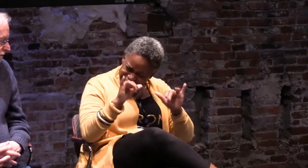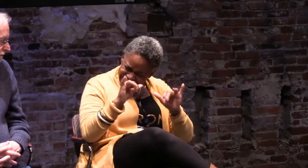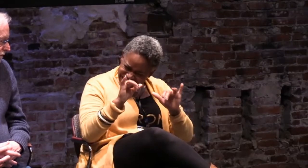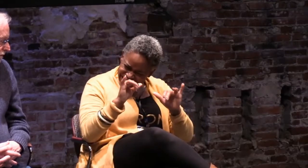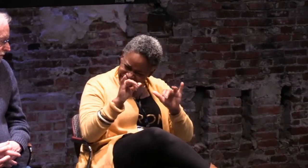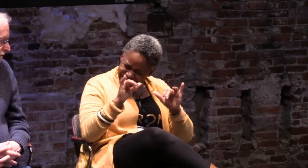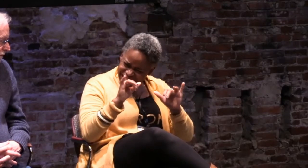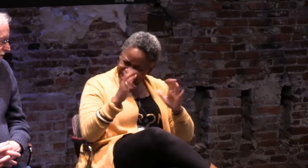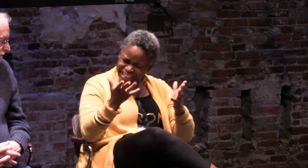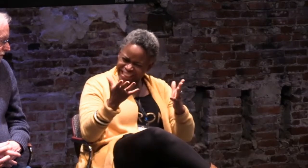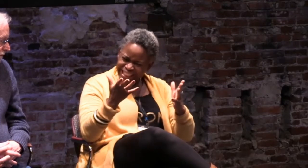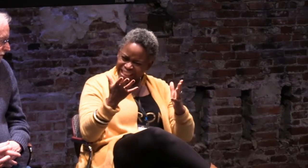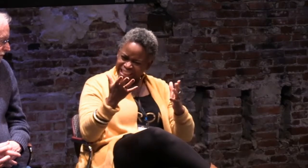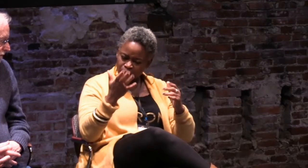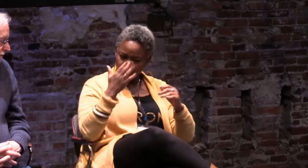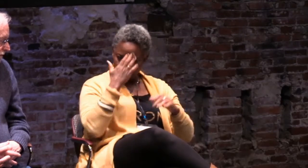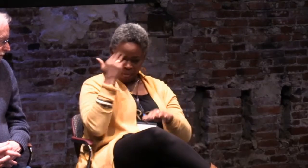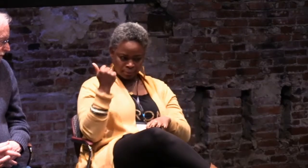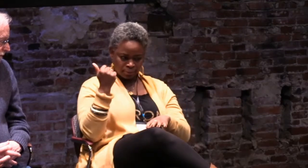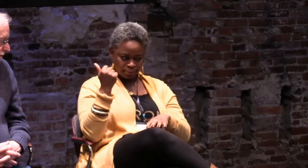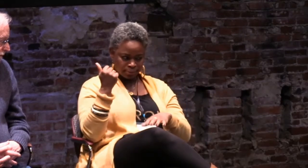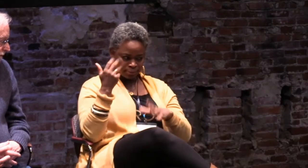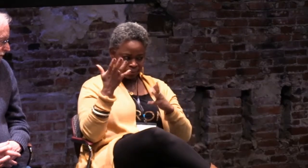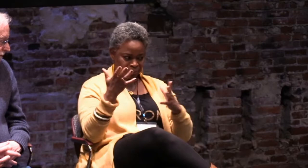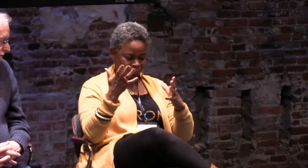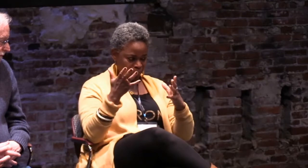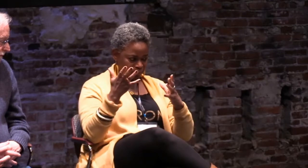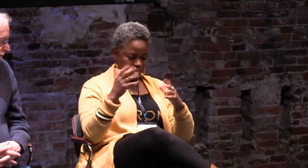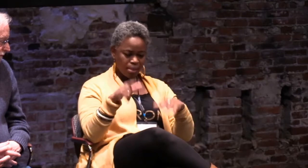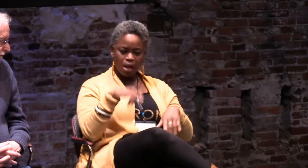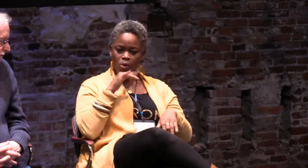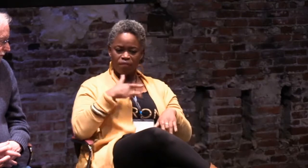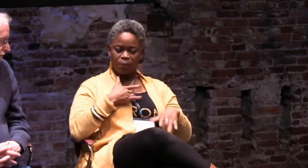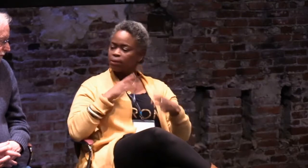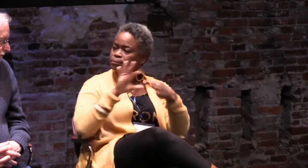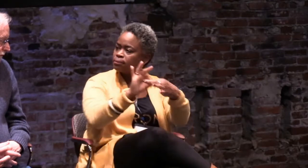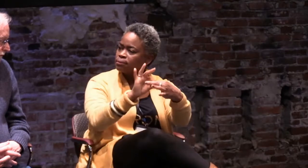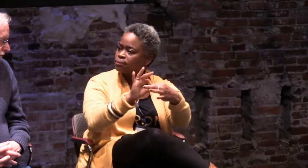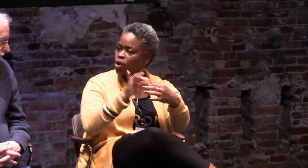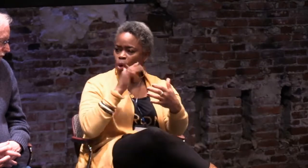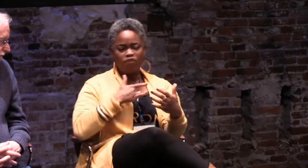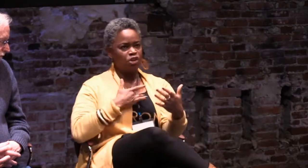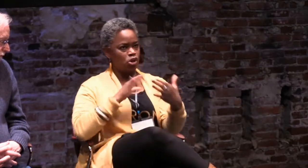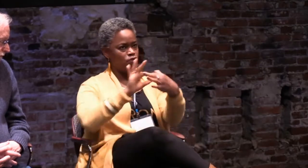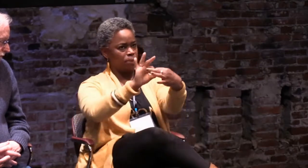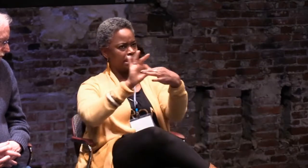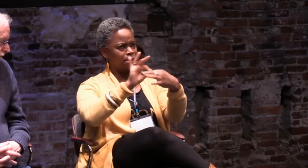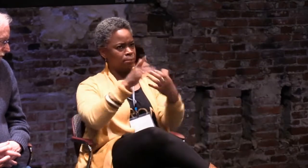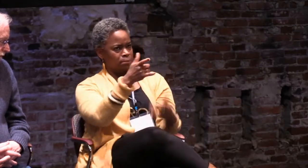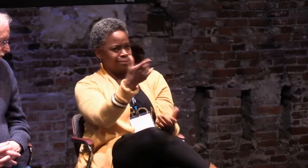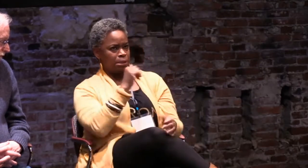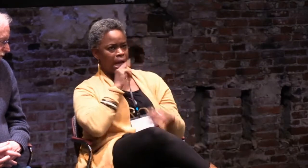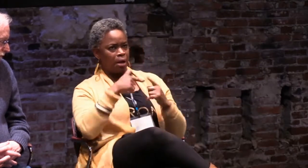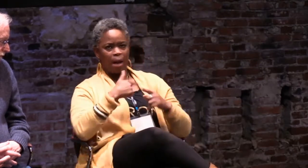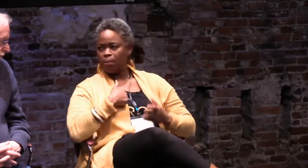People don't regard it with as much high esteem, or high regard as it used to be.